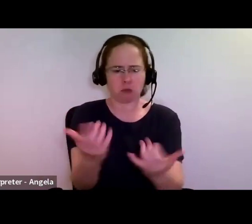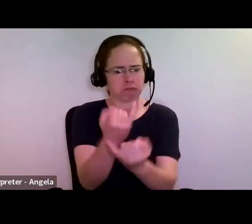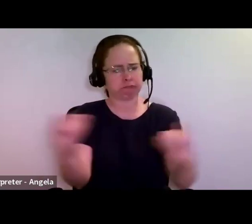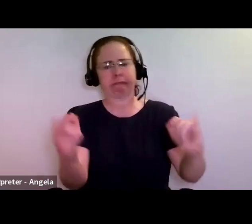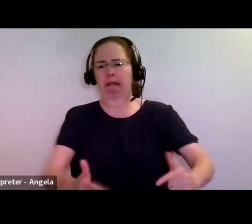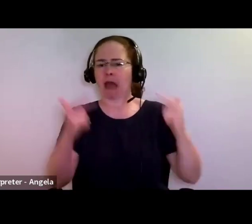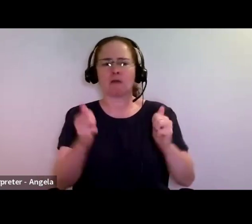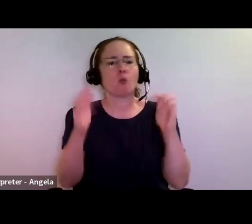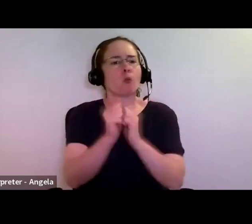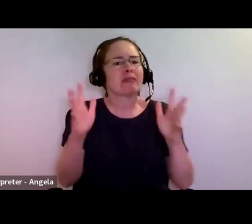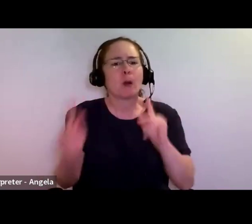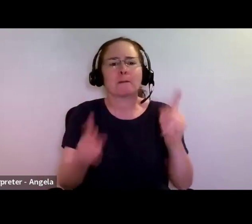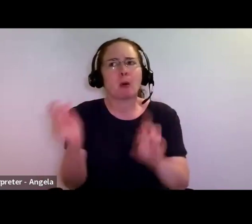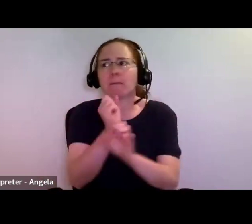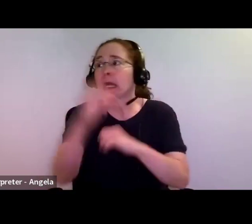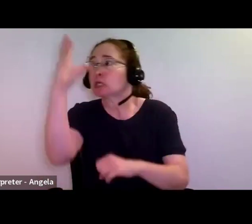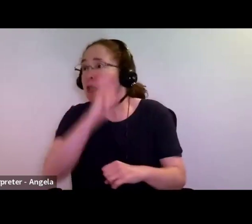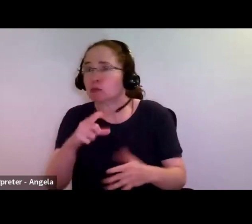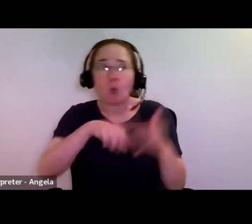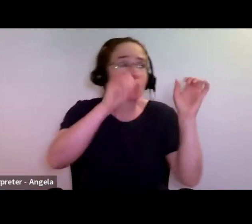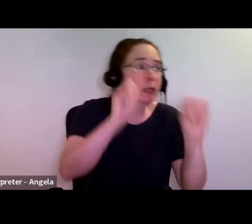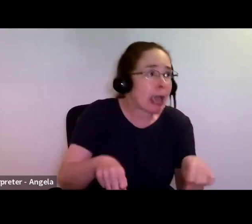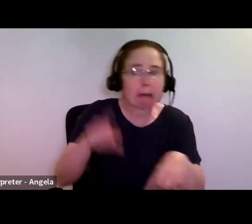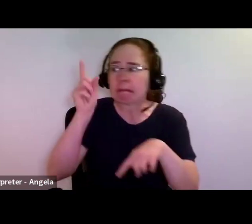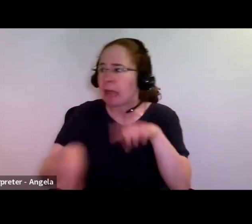assumptions about what they can do and cannot do just because